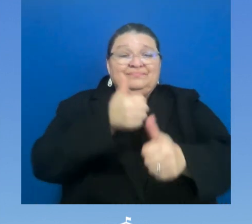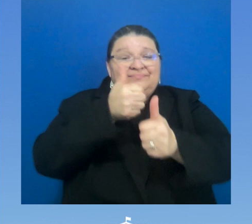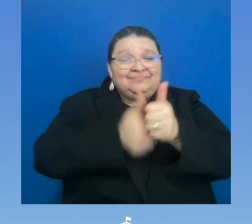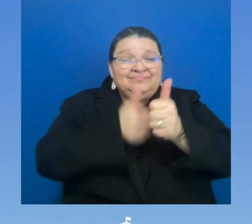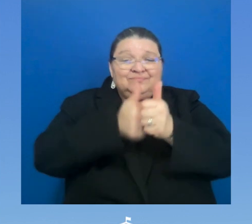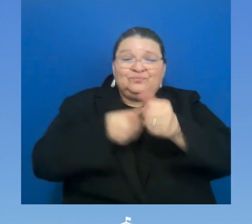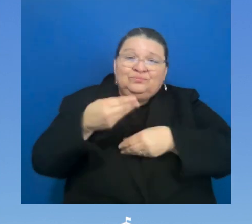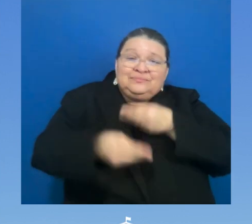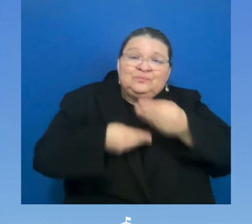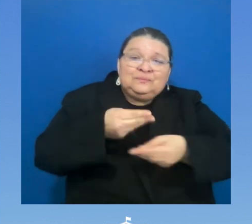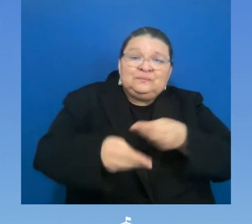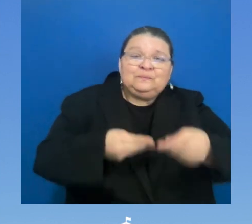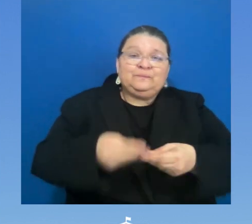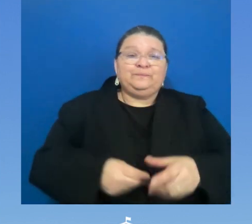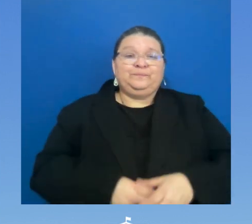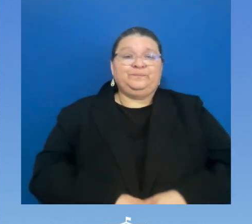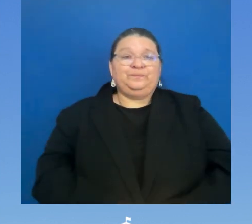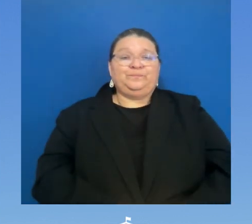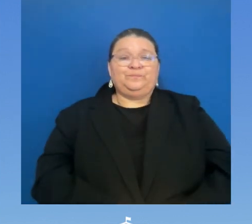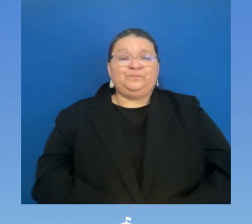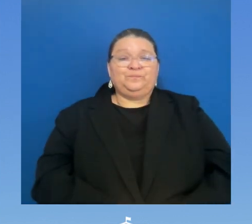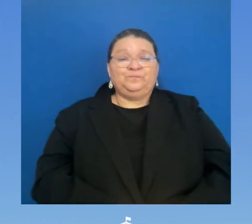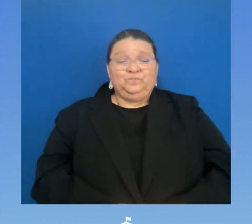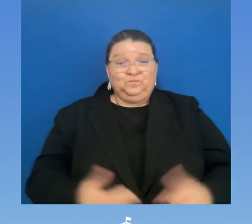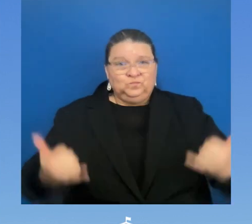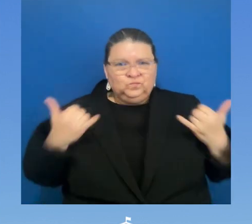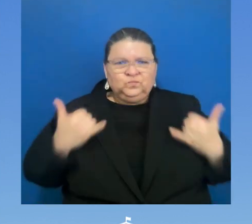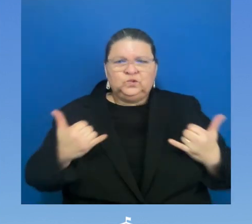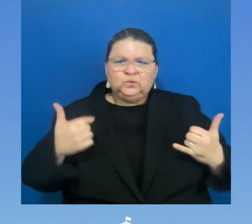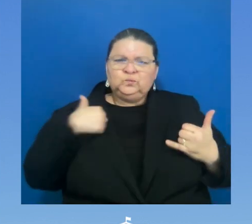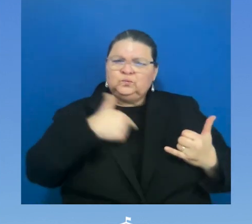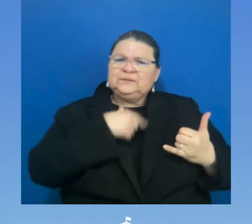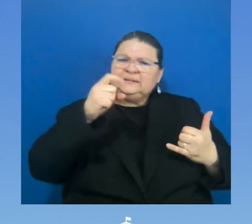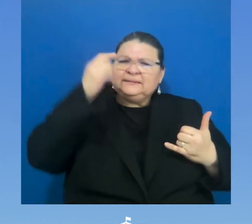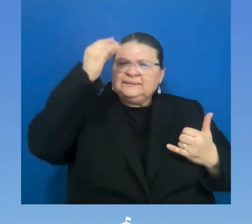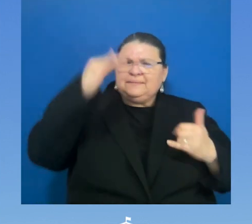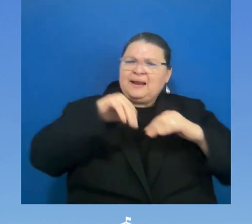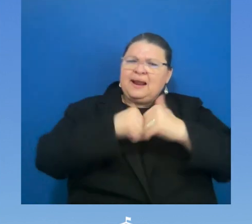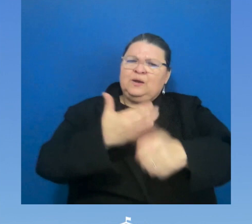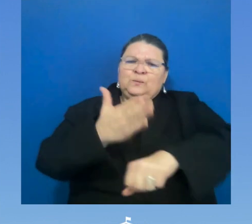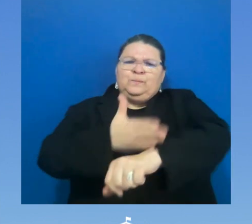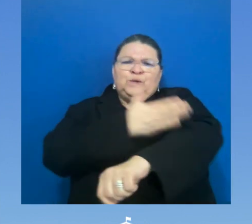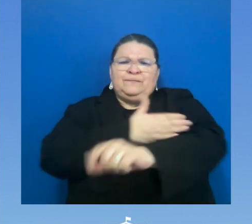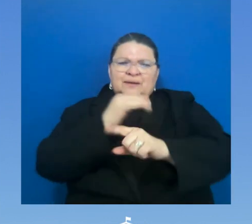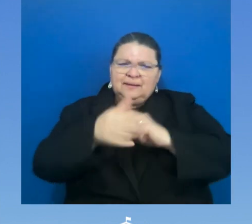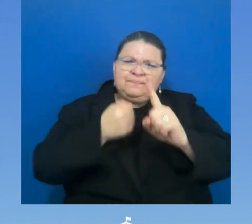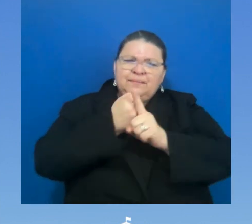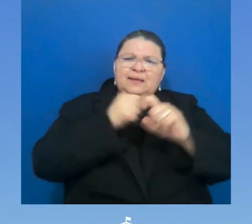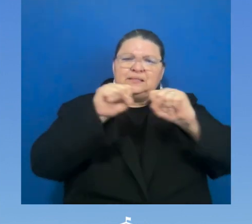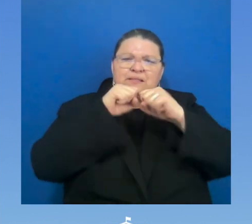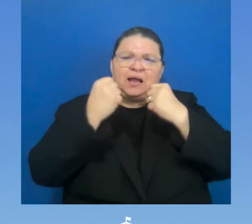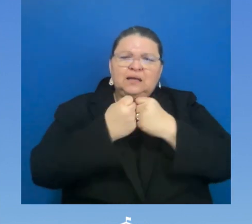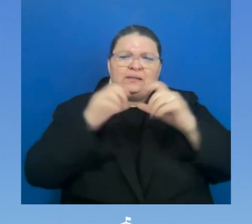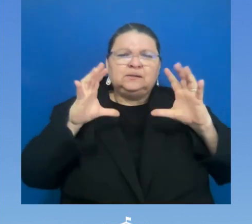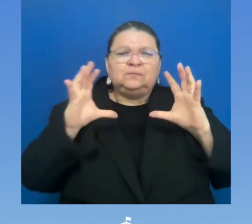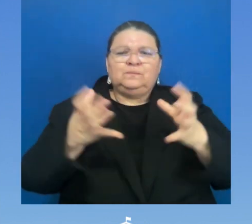to a larger sort of society movement is what I think will have the most impact over the shortest amount of time.